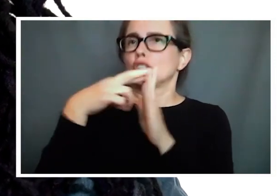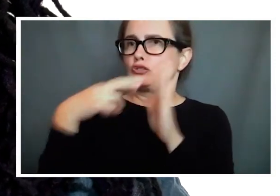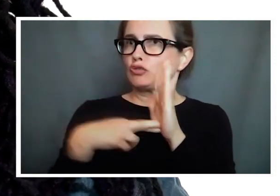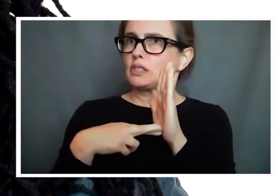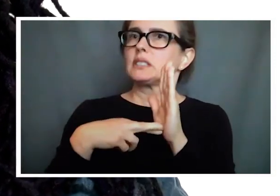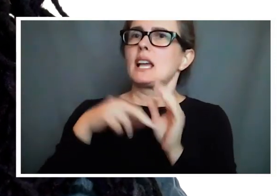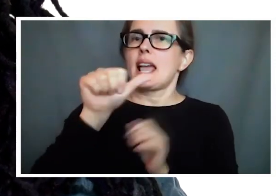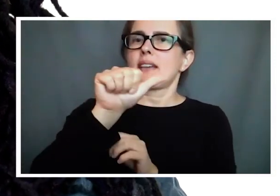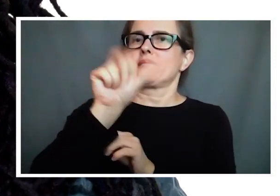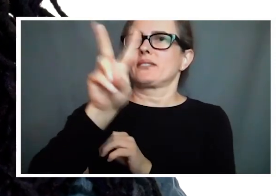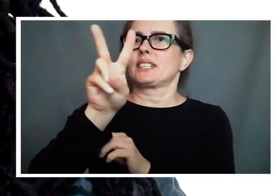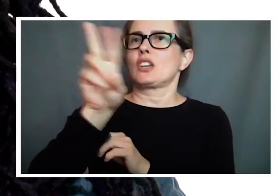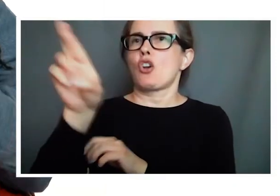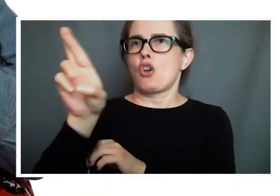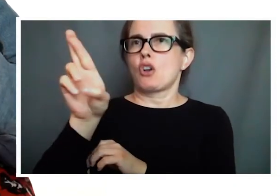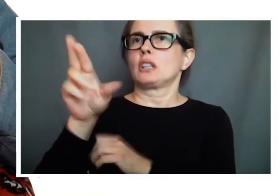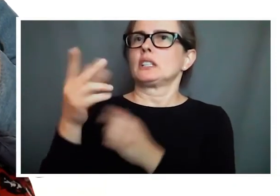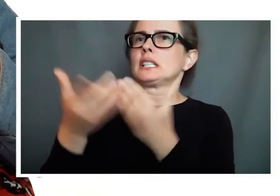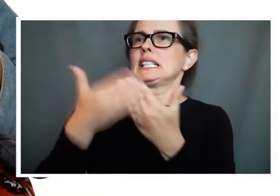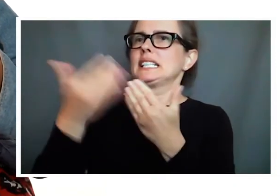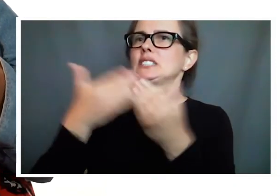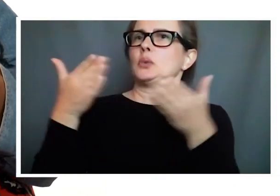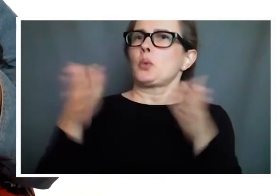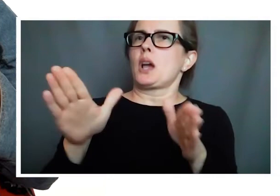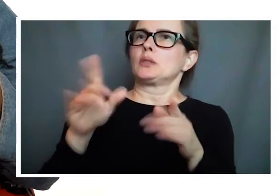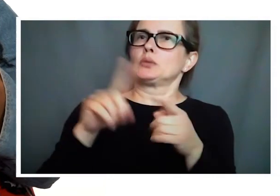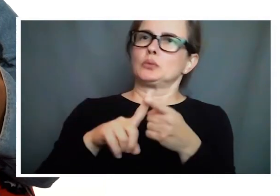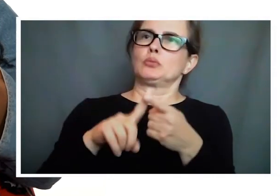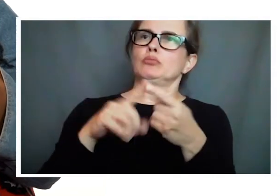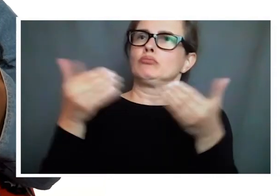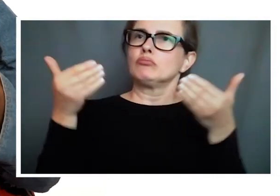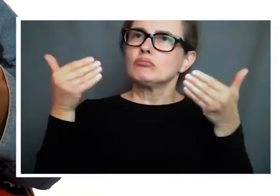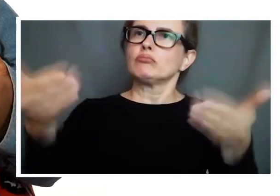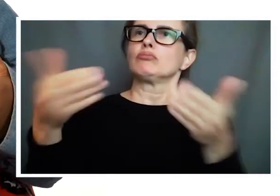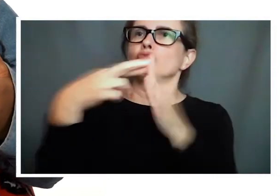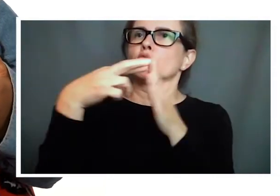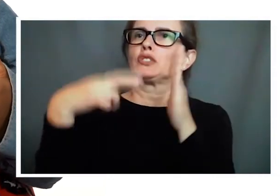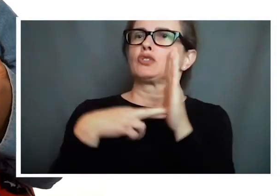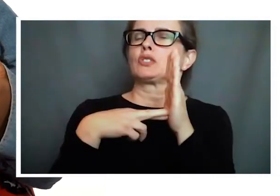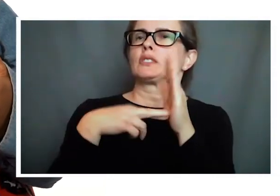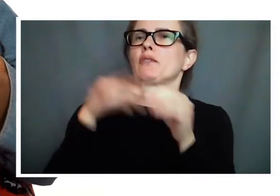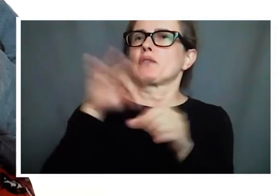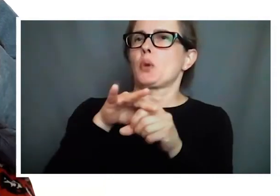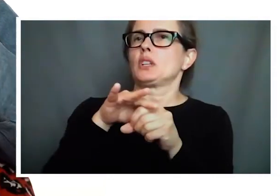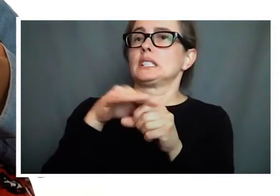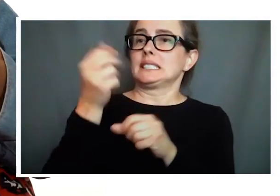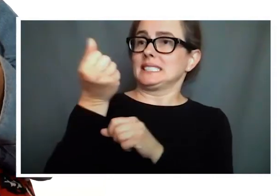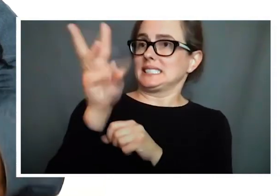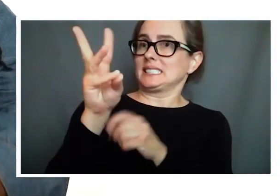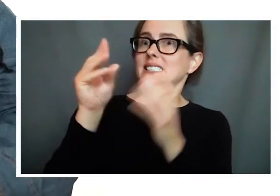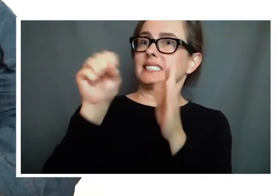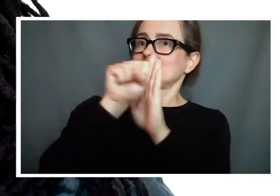keep many voters from registering. Automatic Voter Registration or AVR, would be one less step and therefore one less barrier to voting.